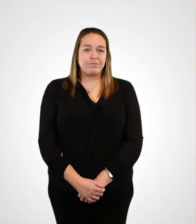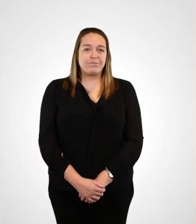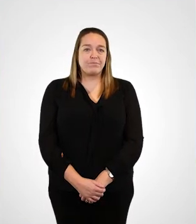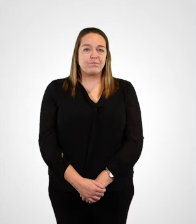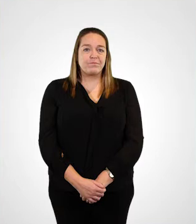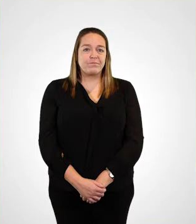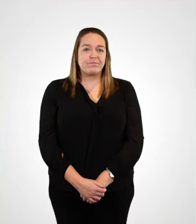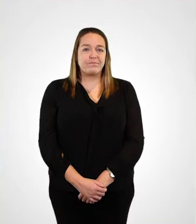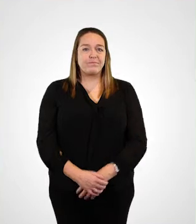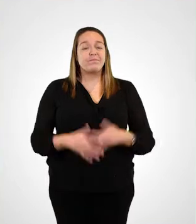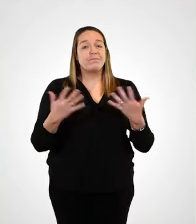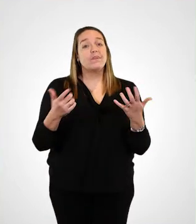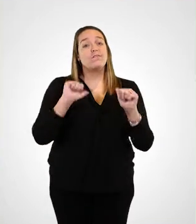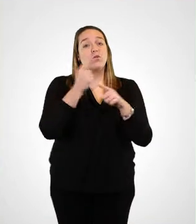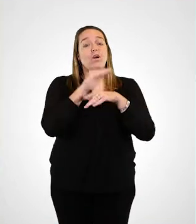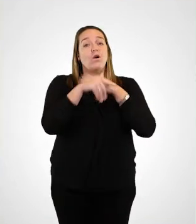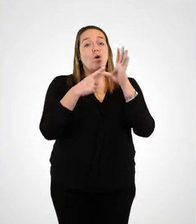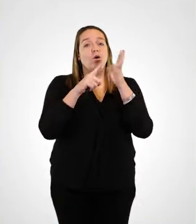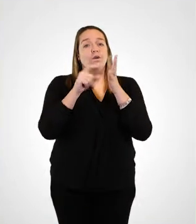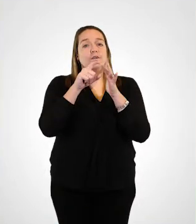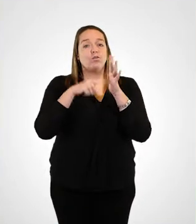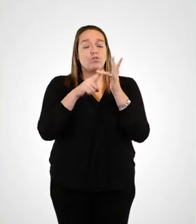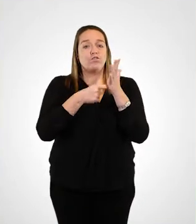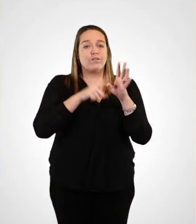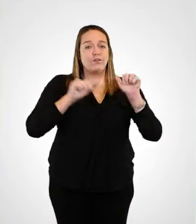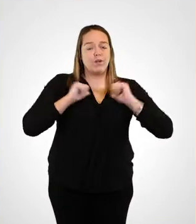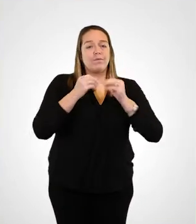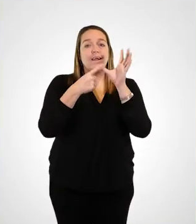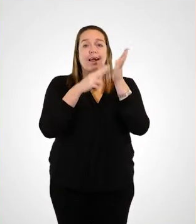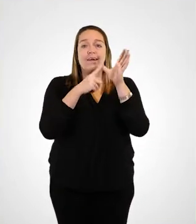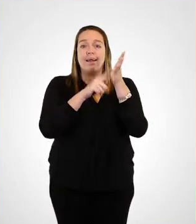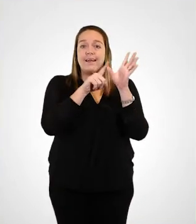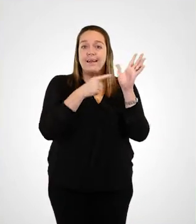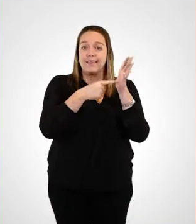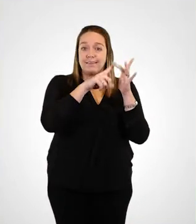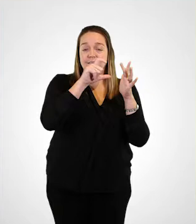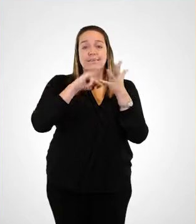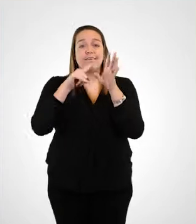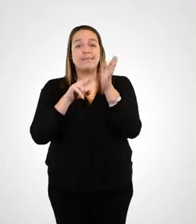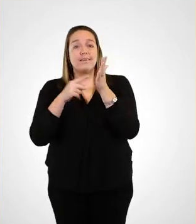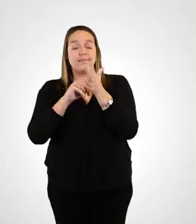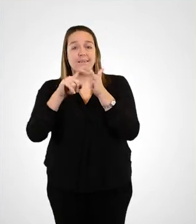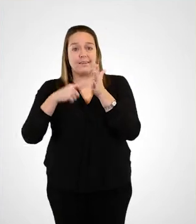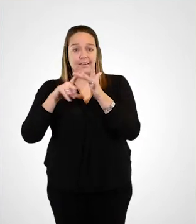A bonus. So I've talked about auditory training in terms of analytic, synthetic,